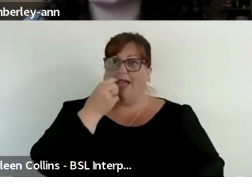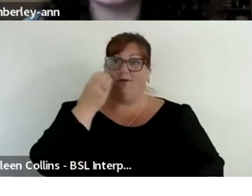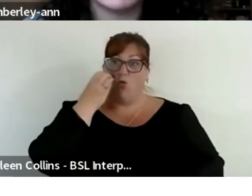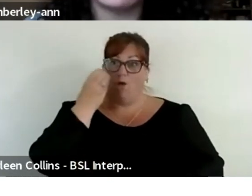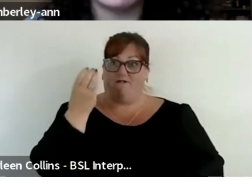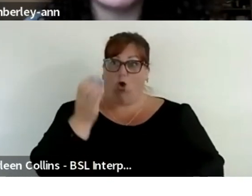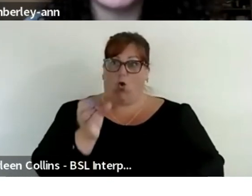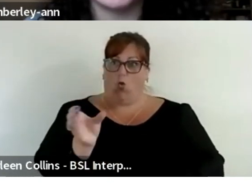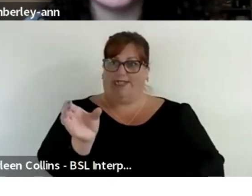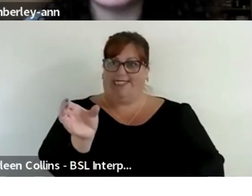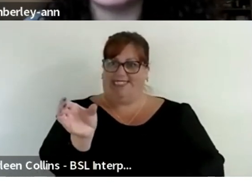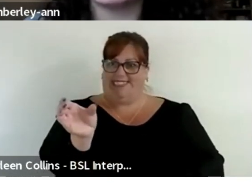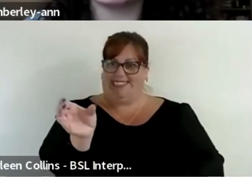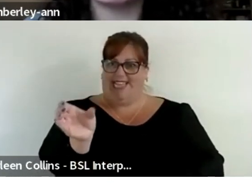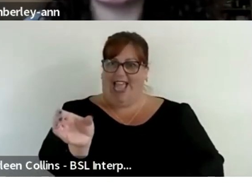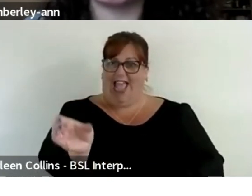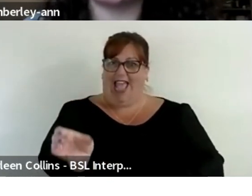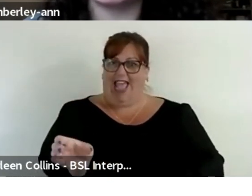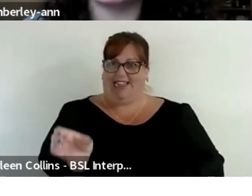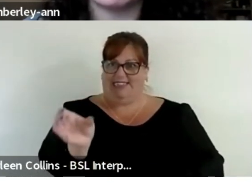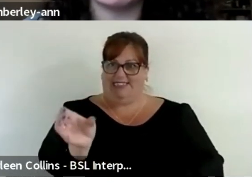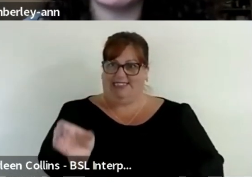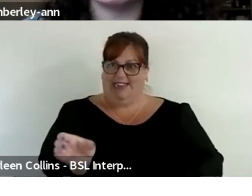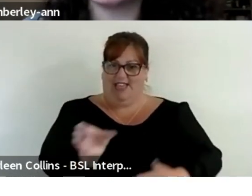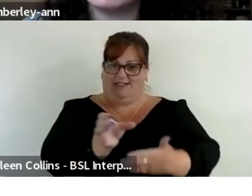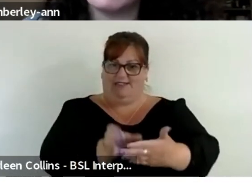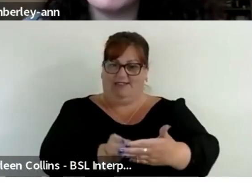That will take you to a link for information about our talent network